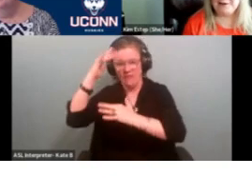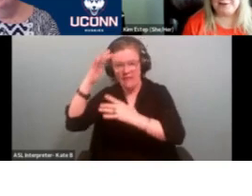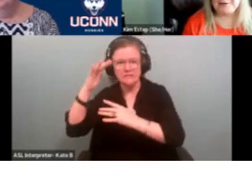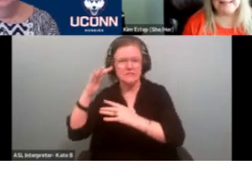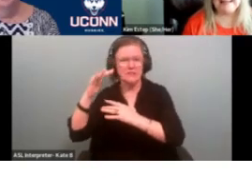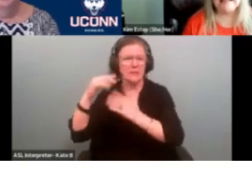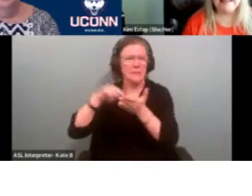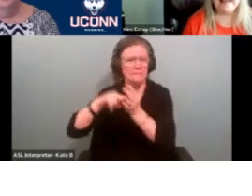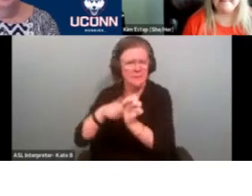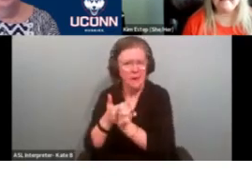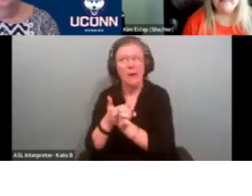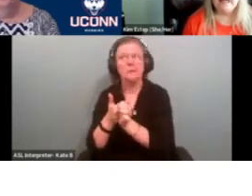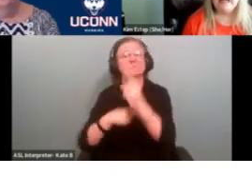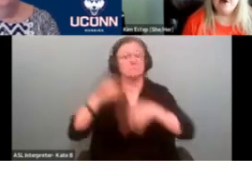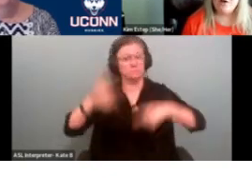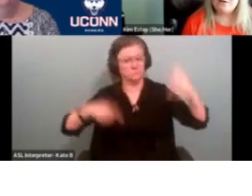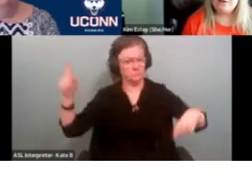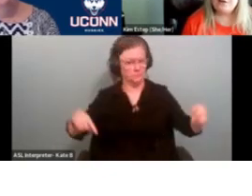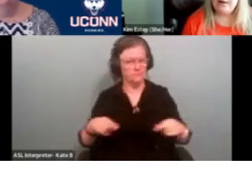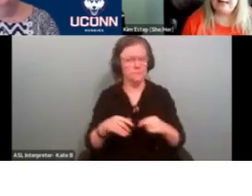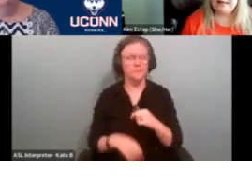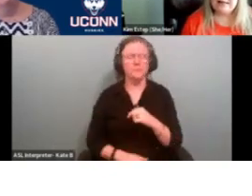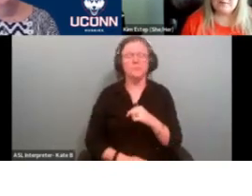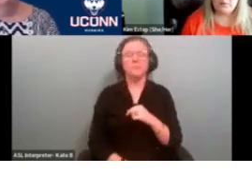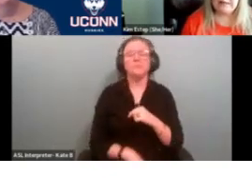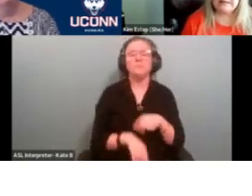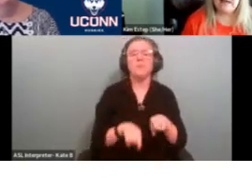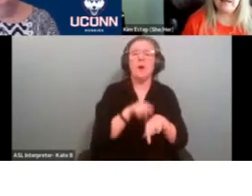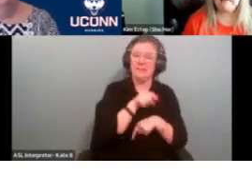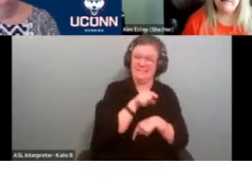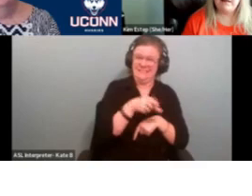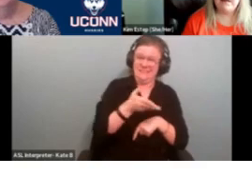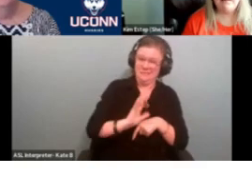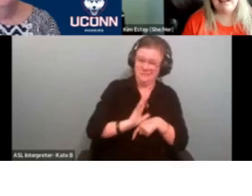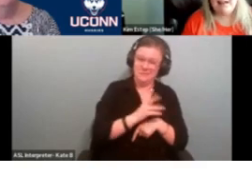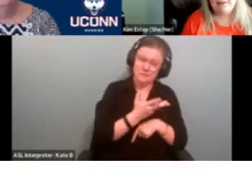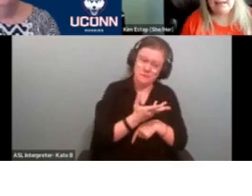and all of those things. It also at this point in time, and even